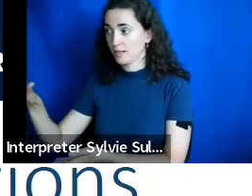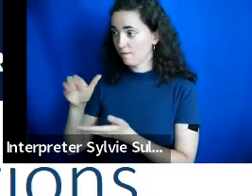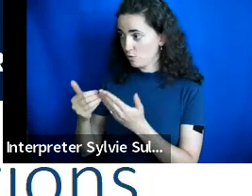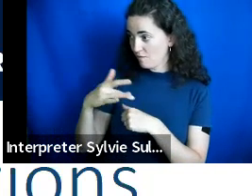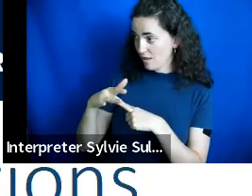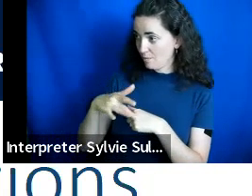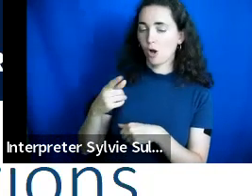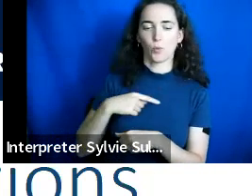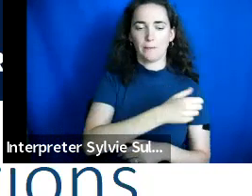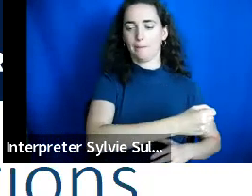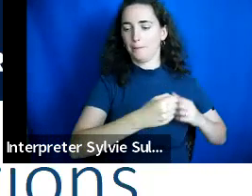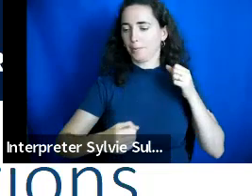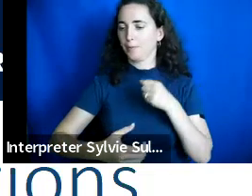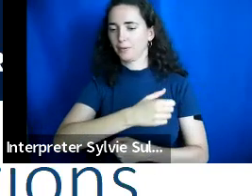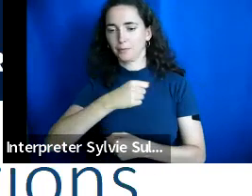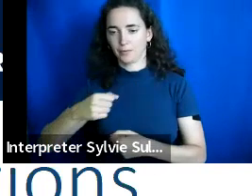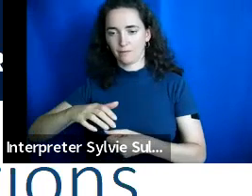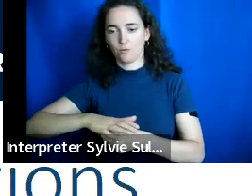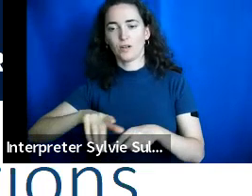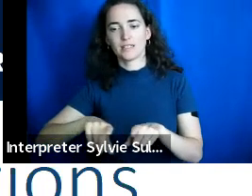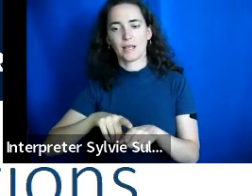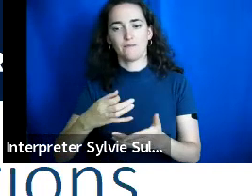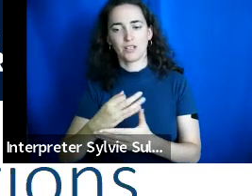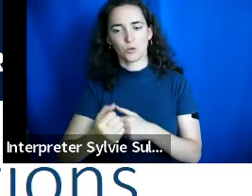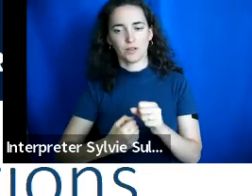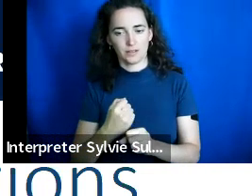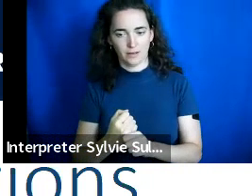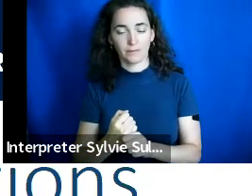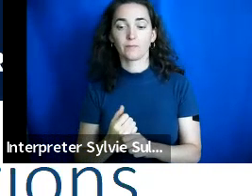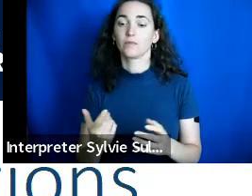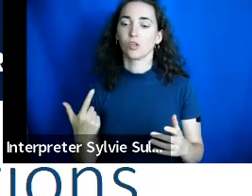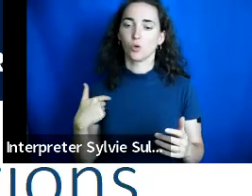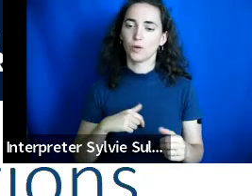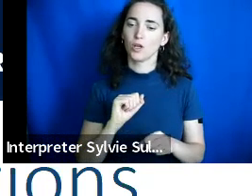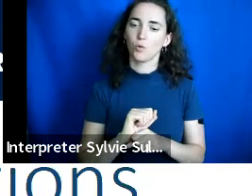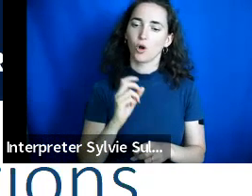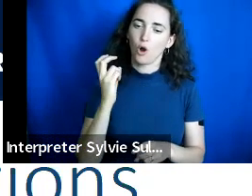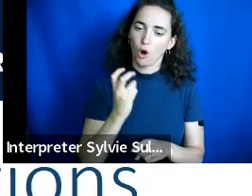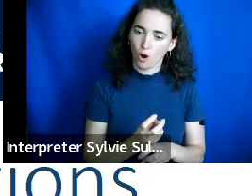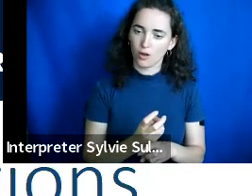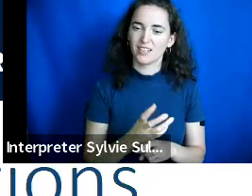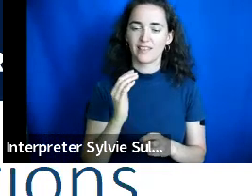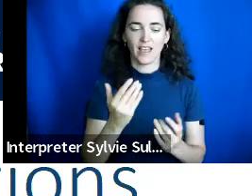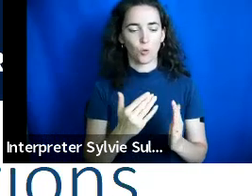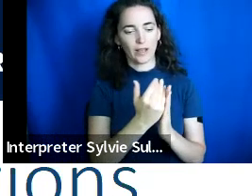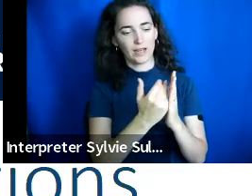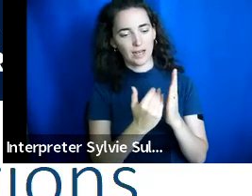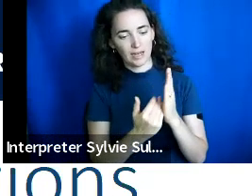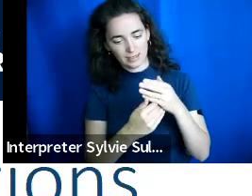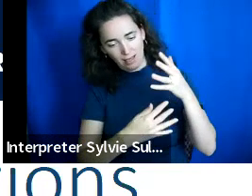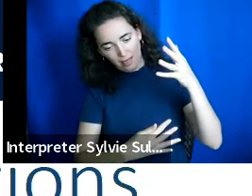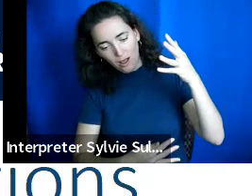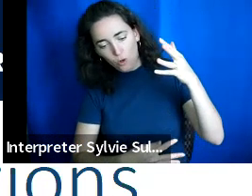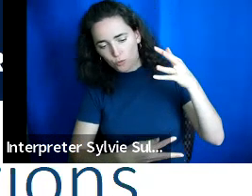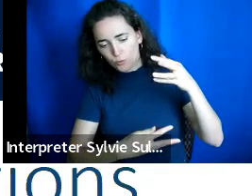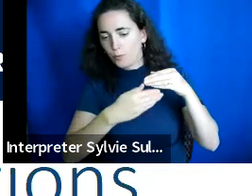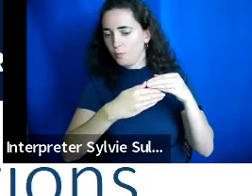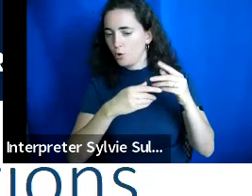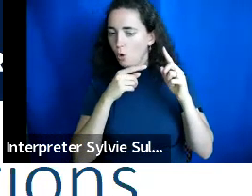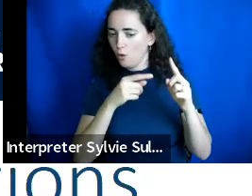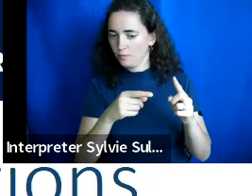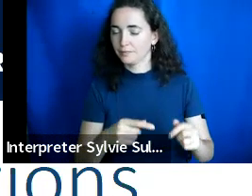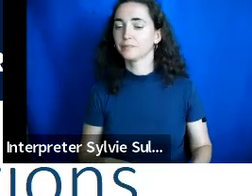We have filled them in the same fiscal year so we're working really hard to really whittle down that weight and make it as short as possible.